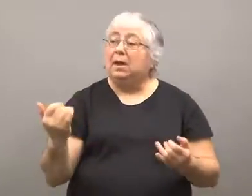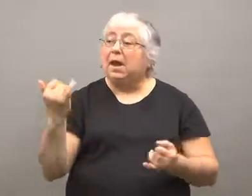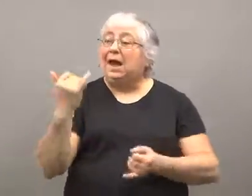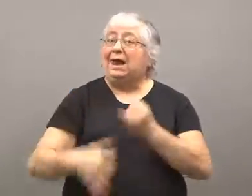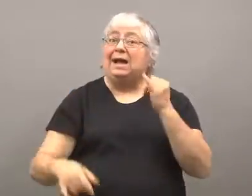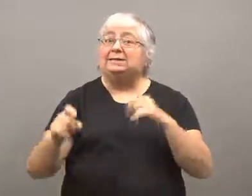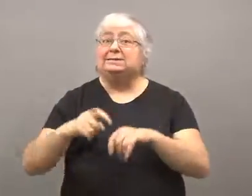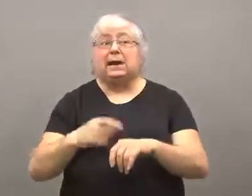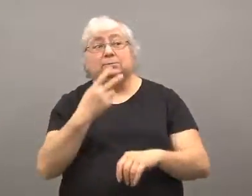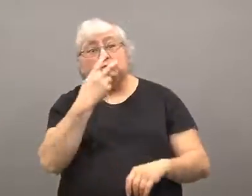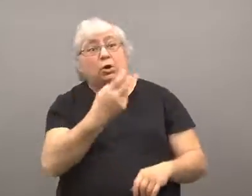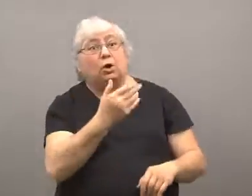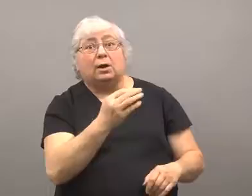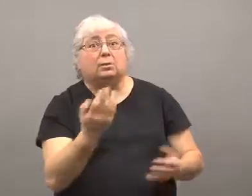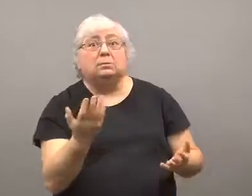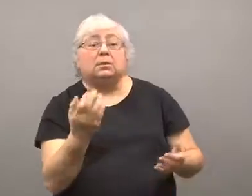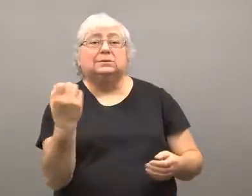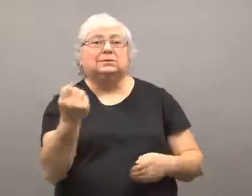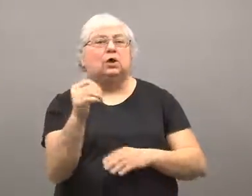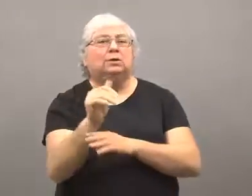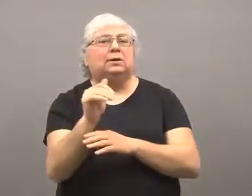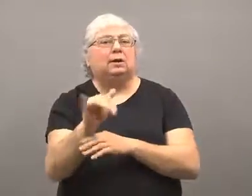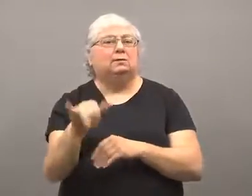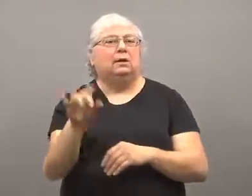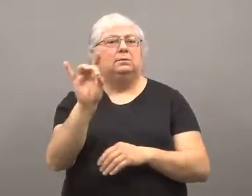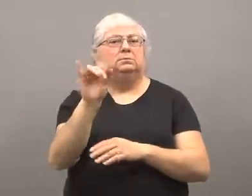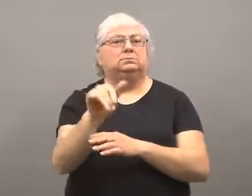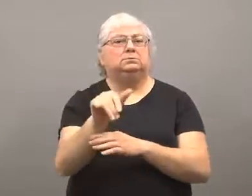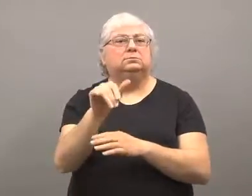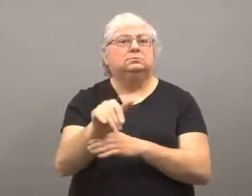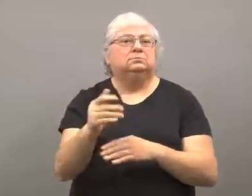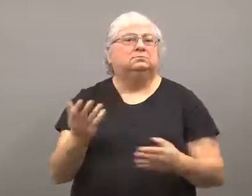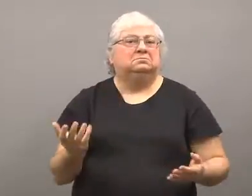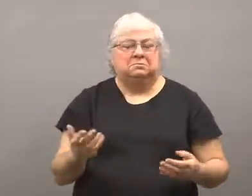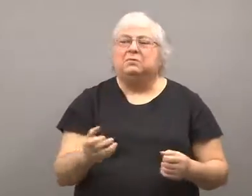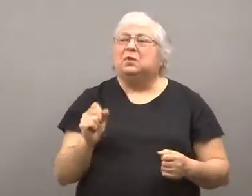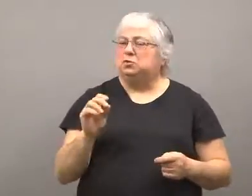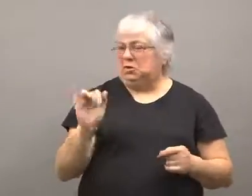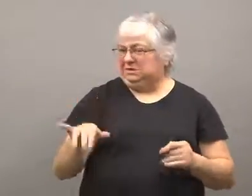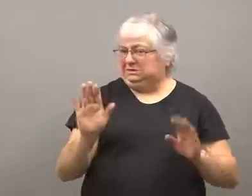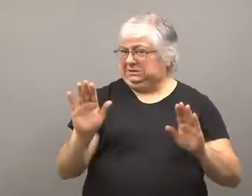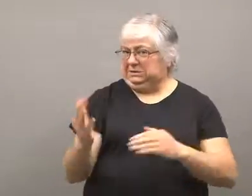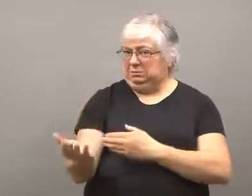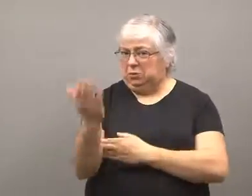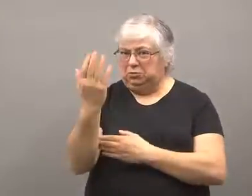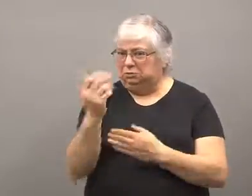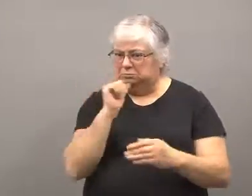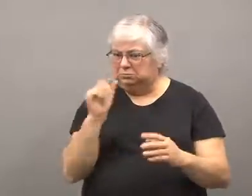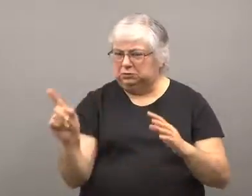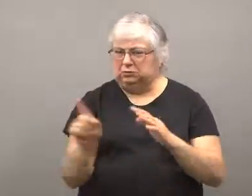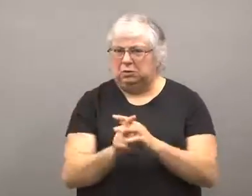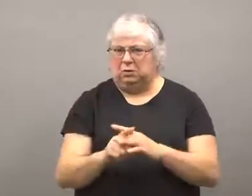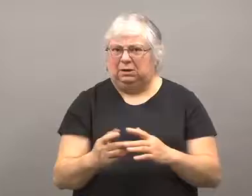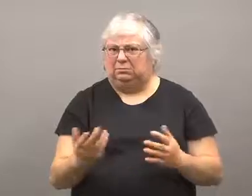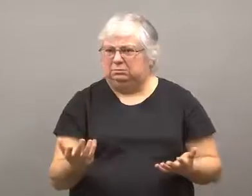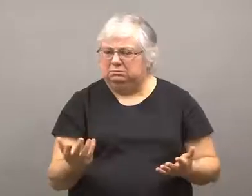The last time anyone saw him was Saturday night at 8 pm.